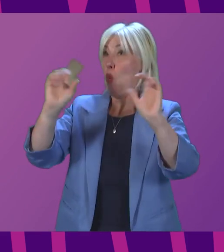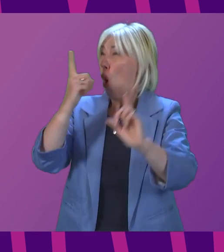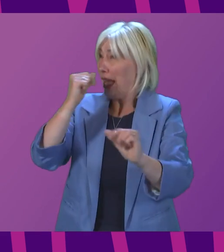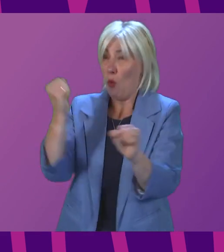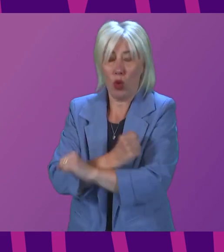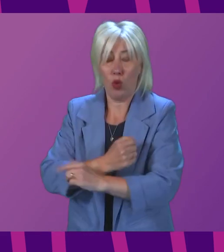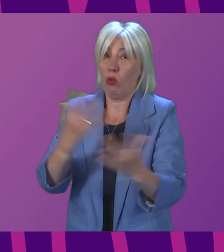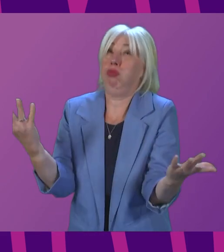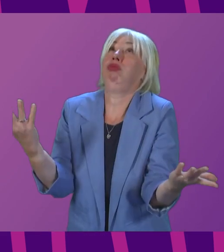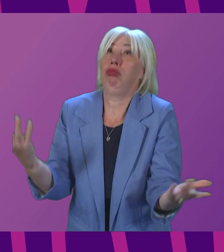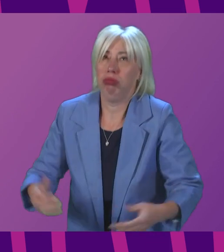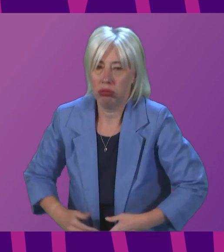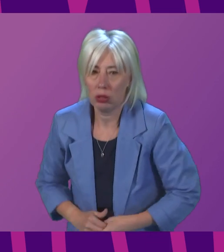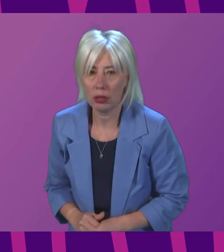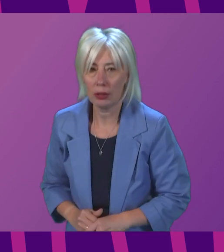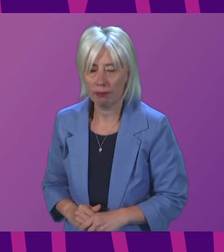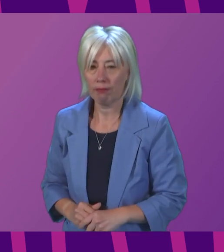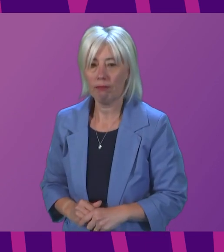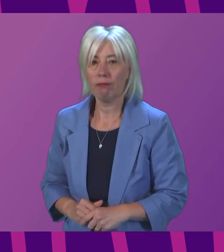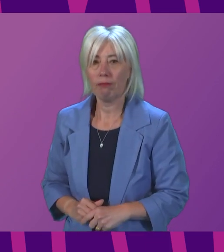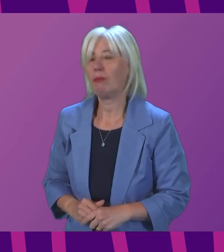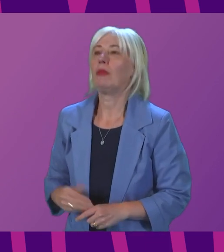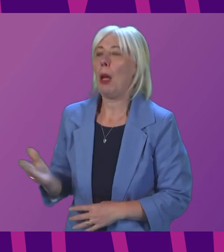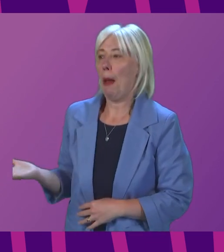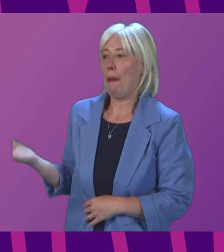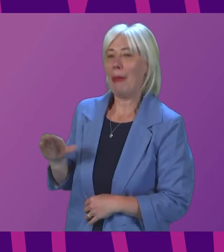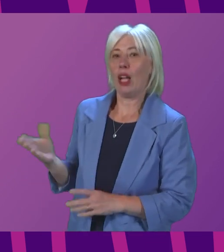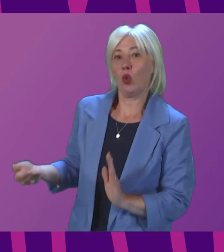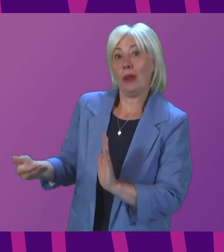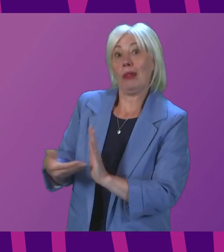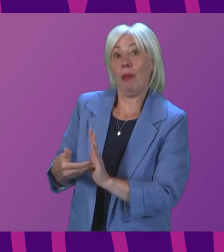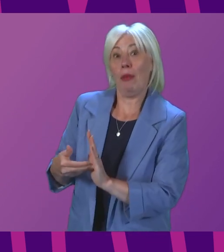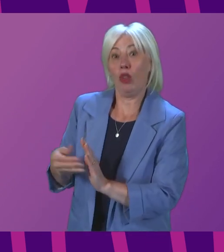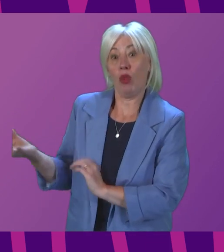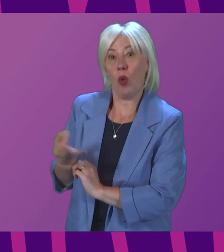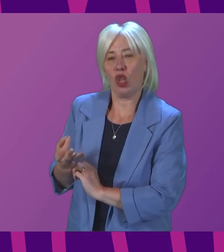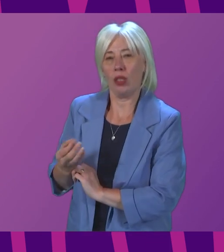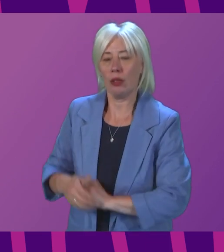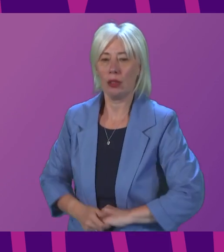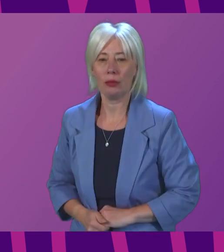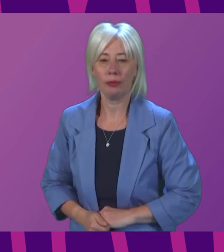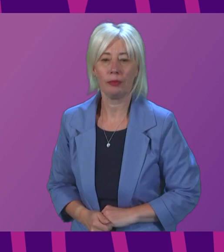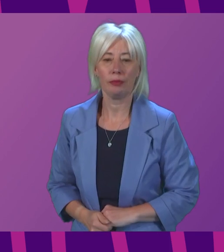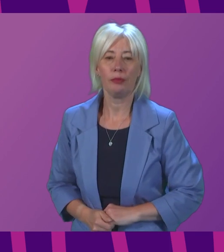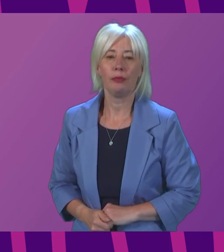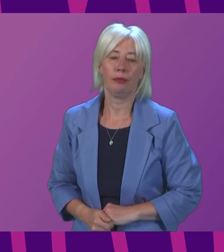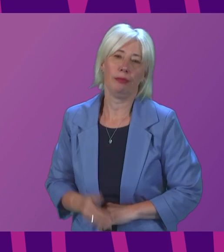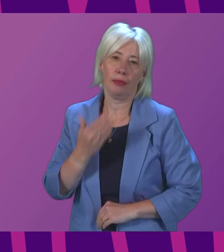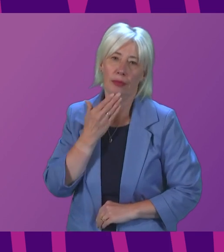We return briefly to supplementaries.